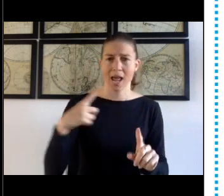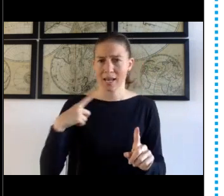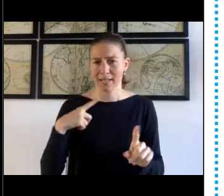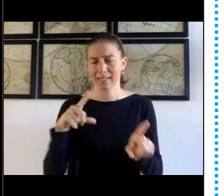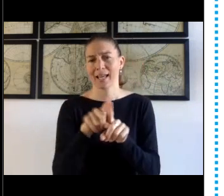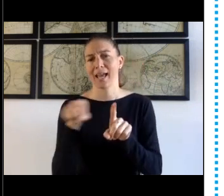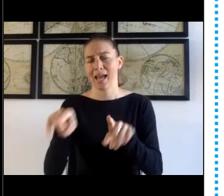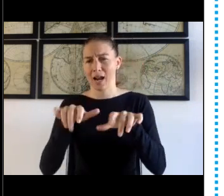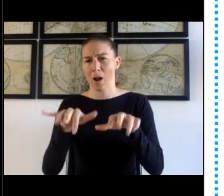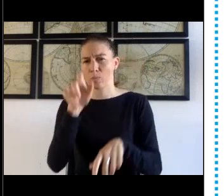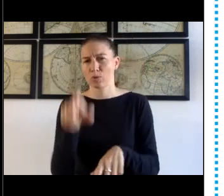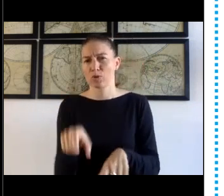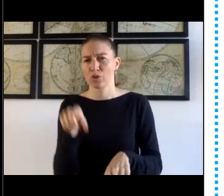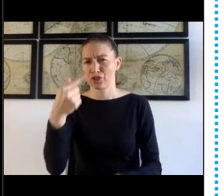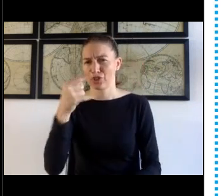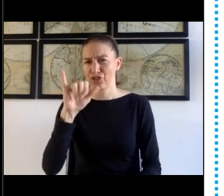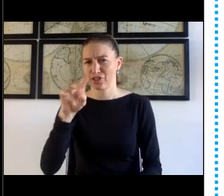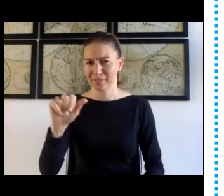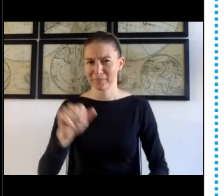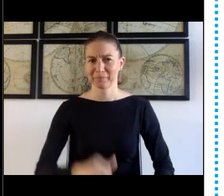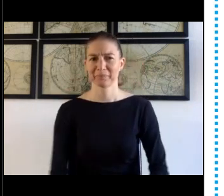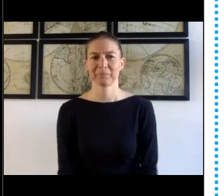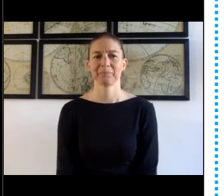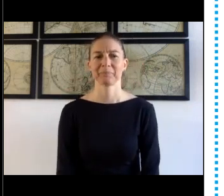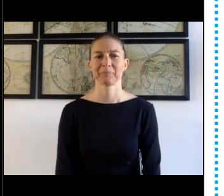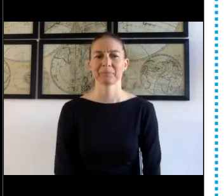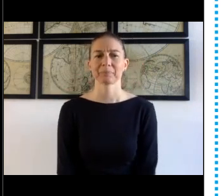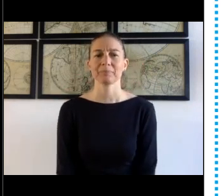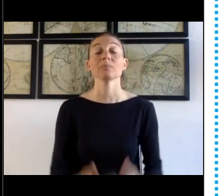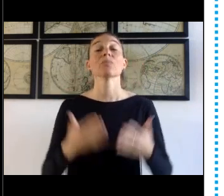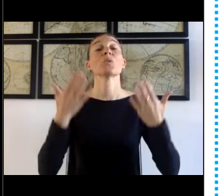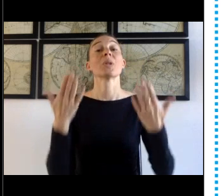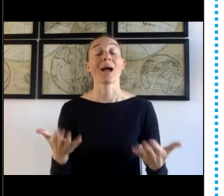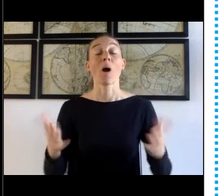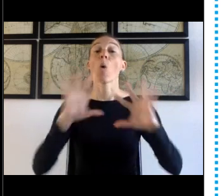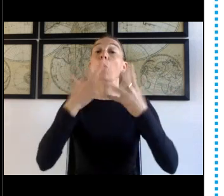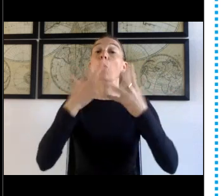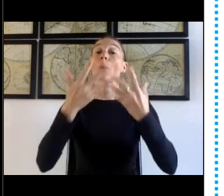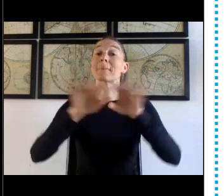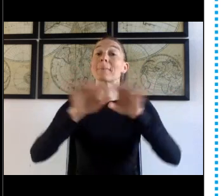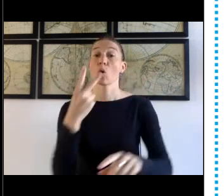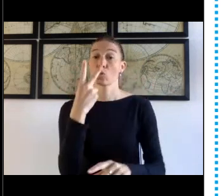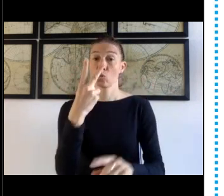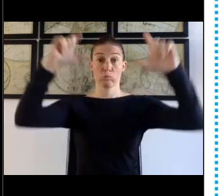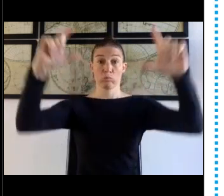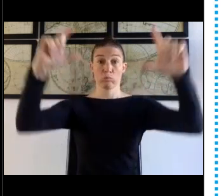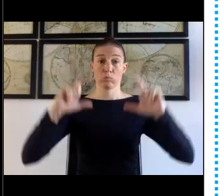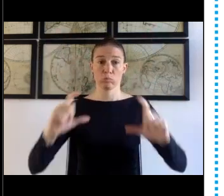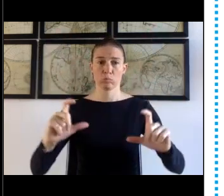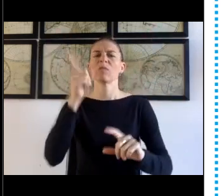The webinar will consist in two parts. An overview at EU level on Passengers' Rights regulations